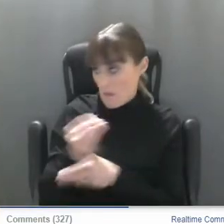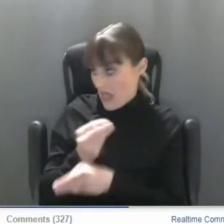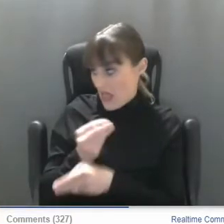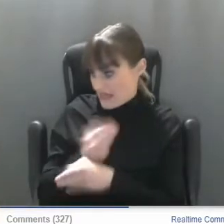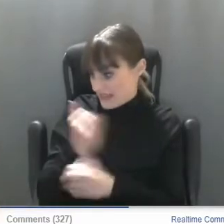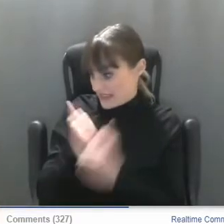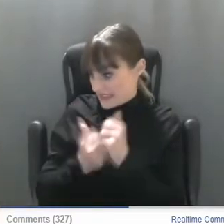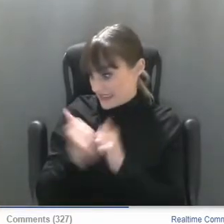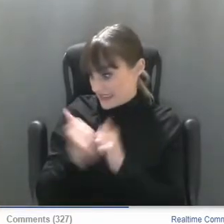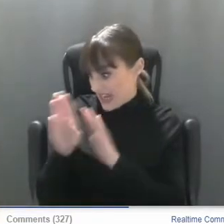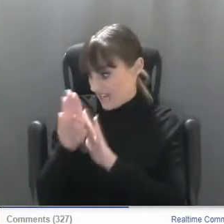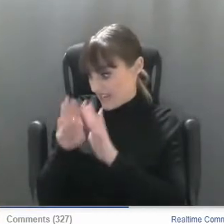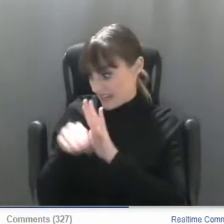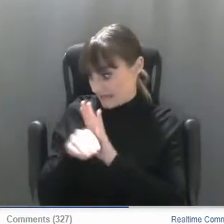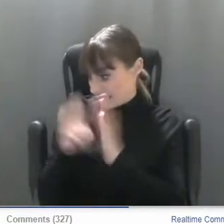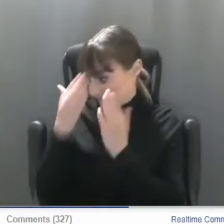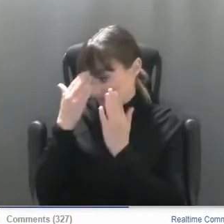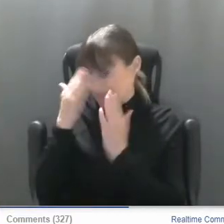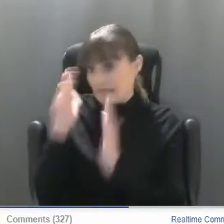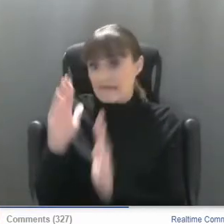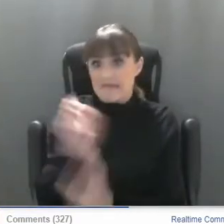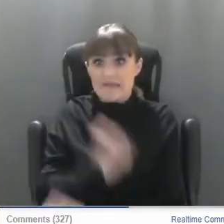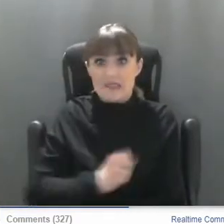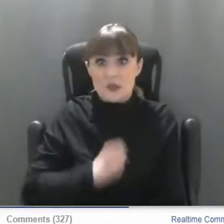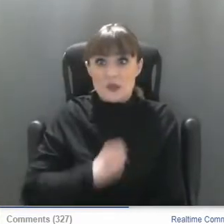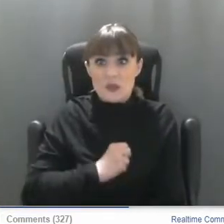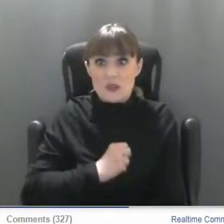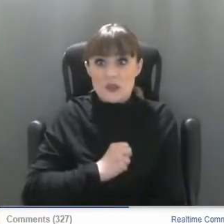Stephanie we'd prefer you actually not to print out the tickets, but to show the